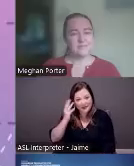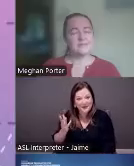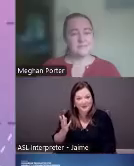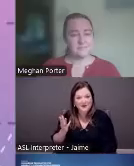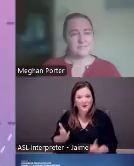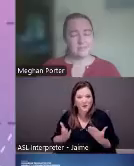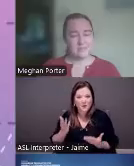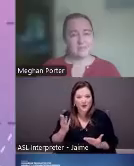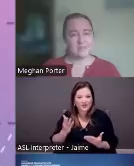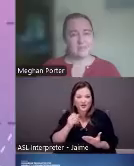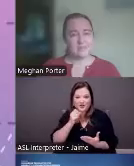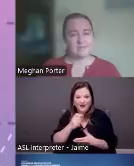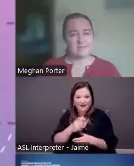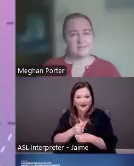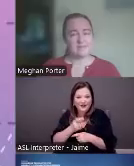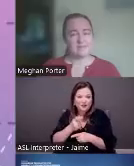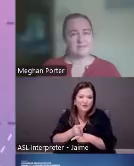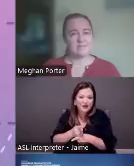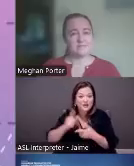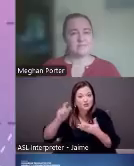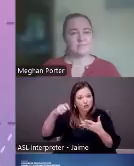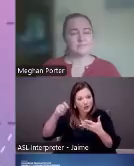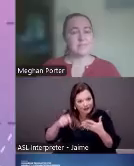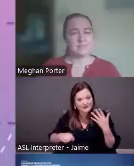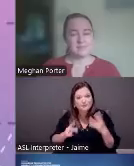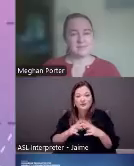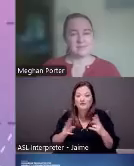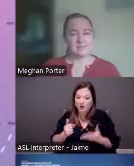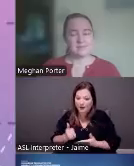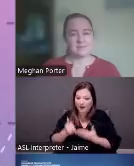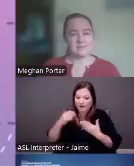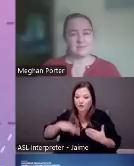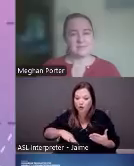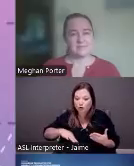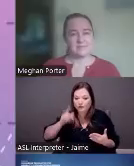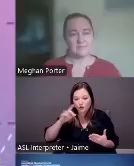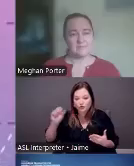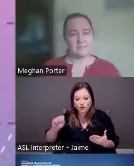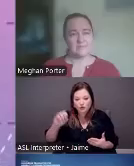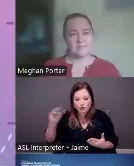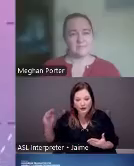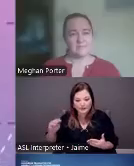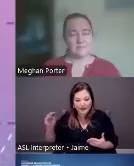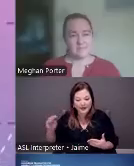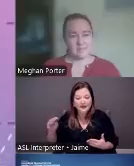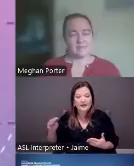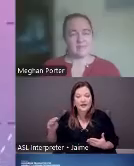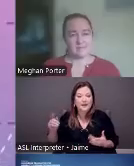And a checklist would be extremely helpful for social media managers.